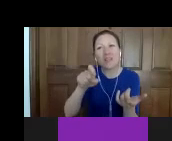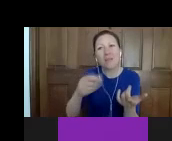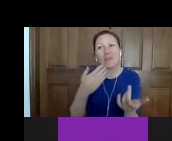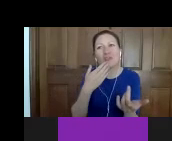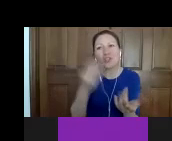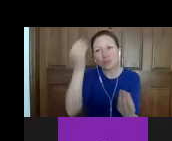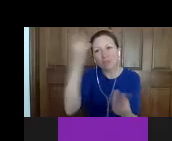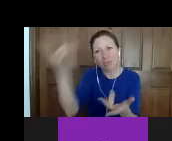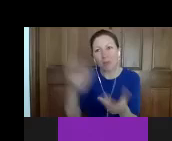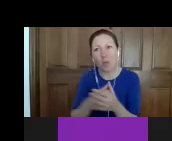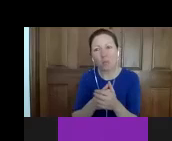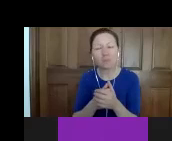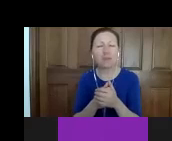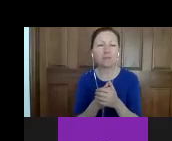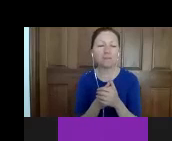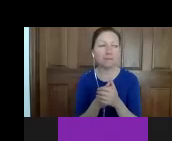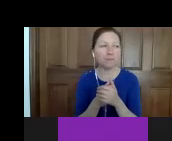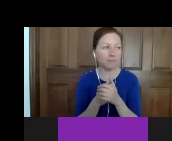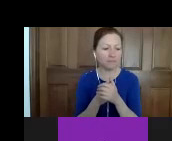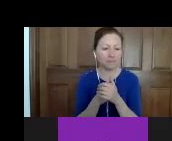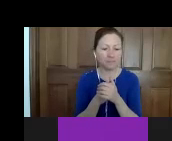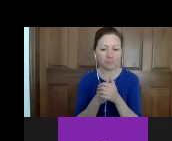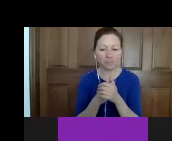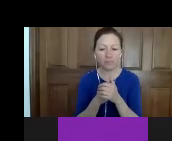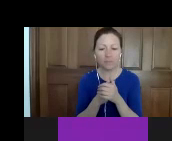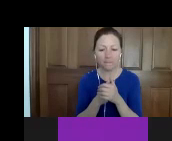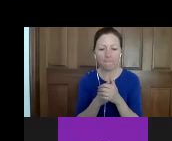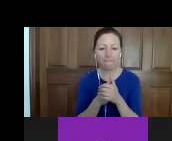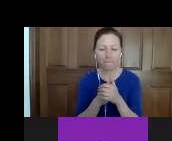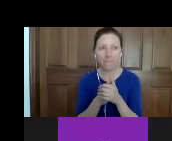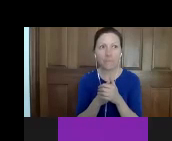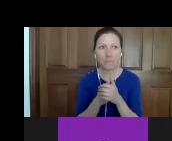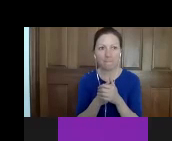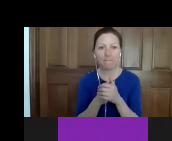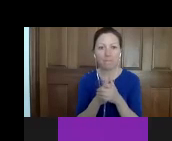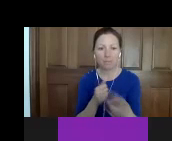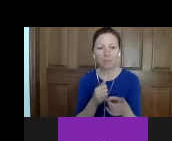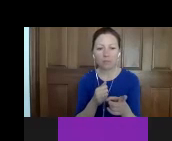that. Okay. Is it an acceptable reasonable accommodation